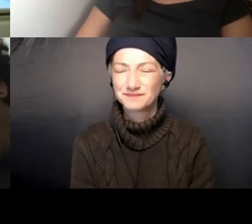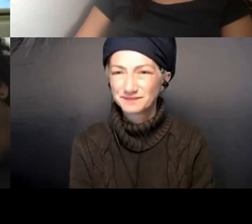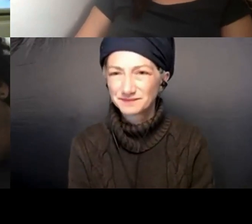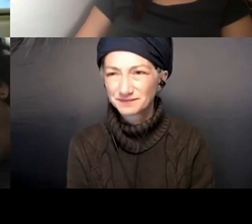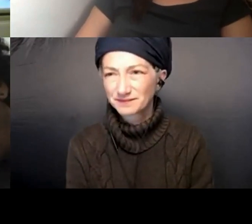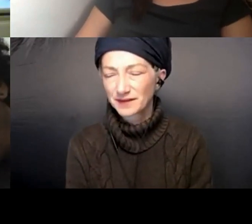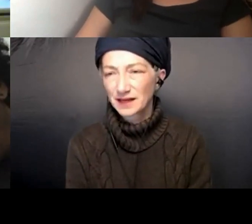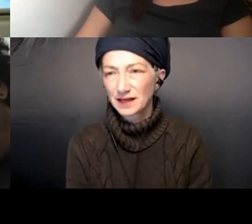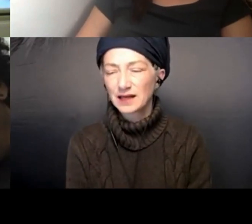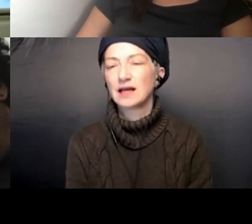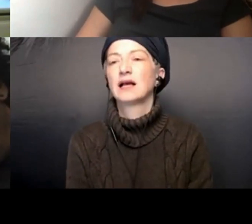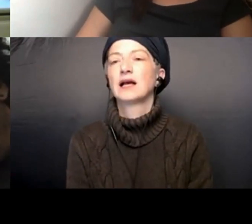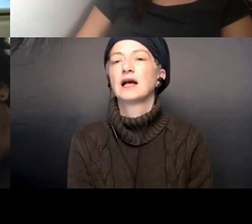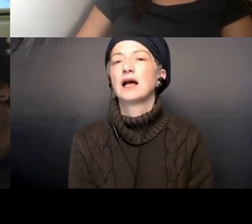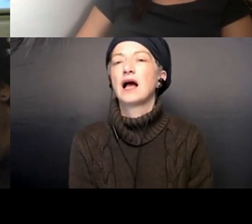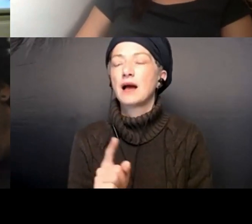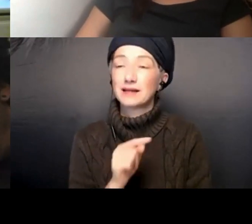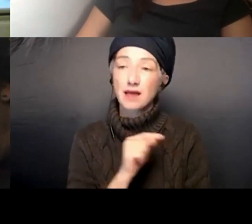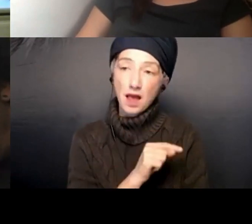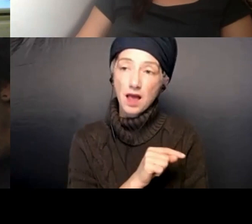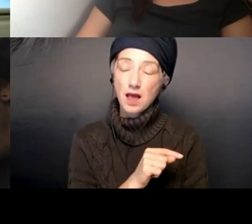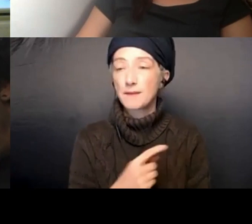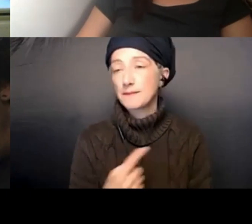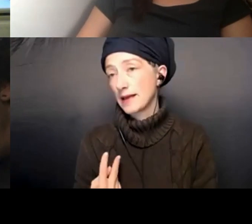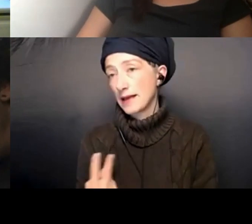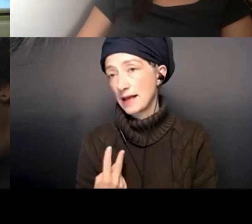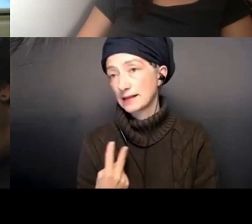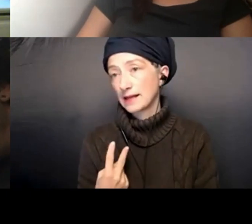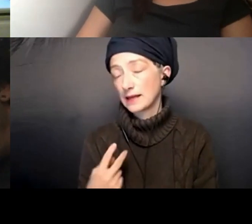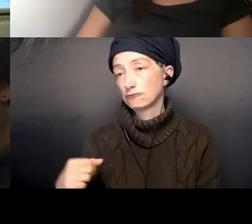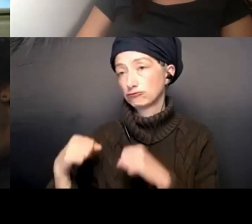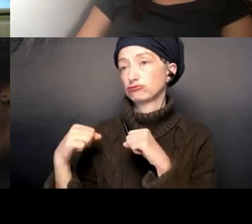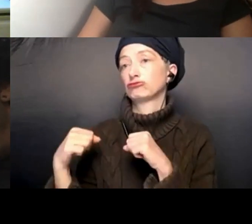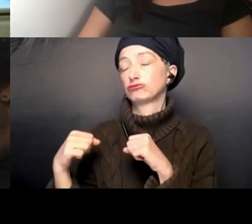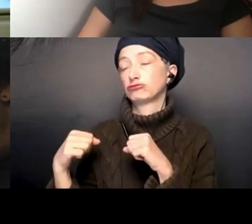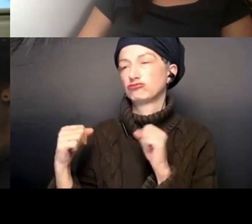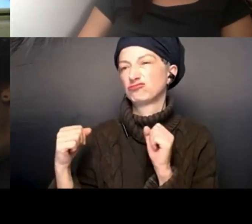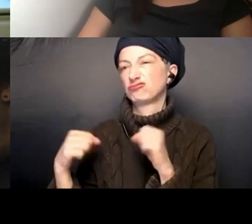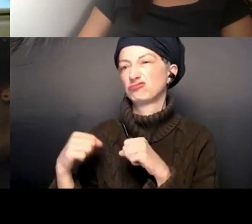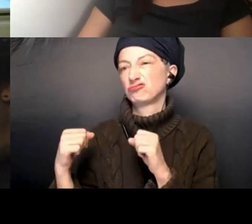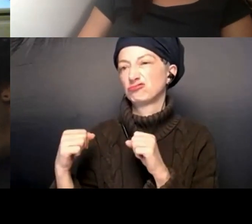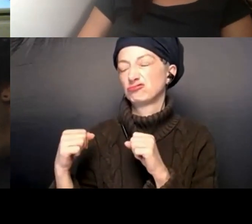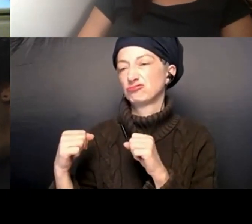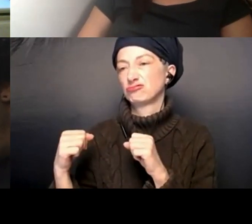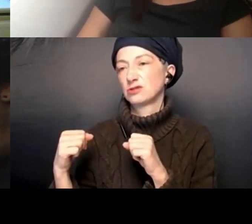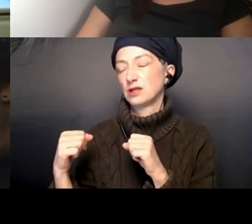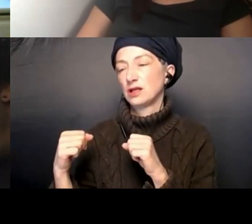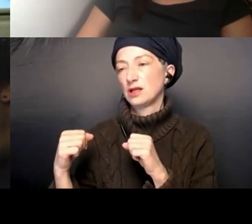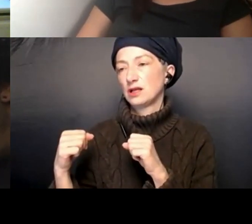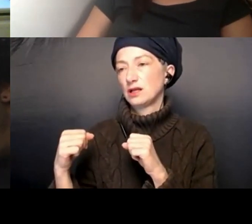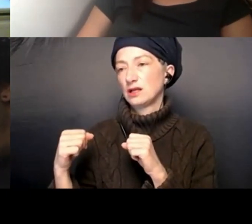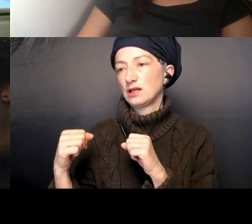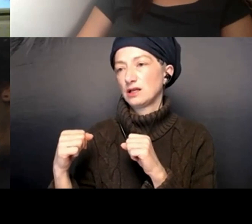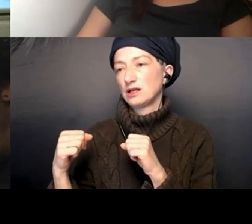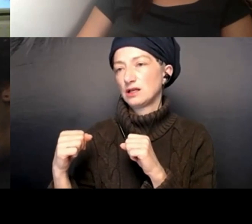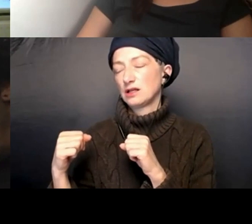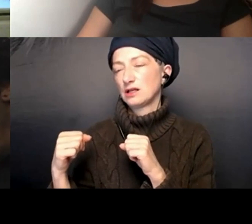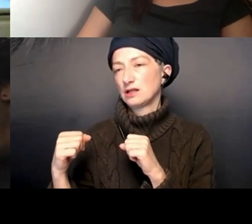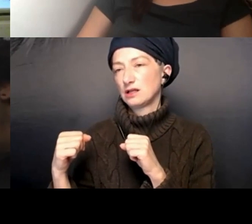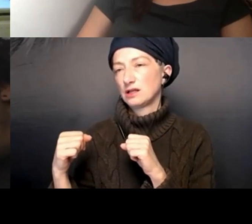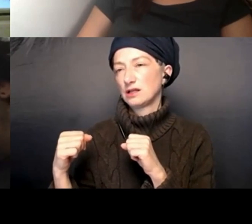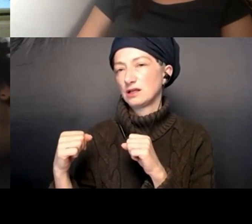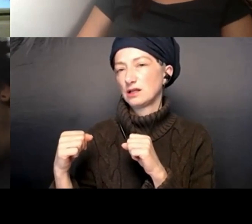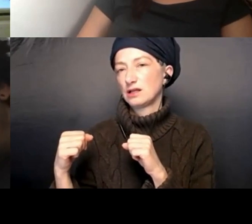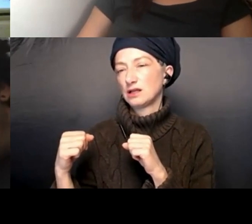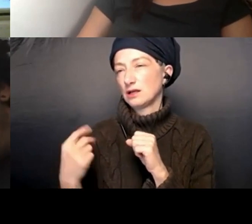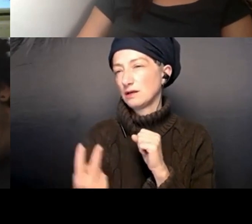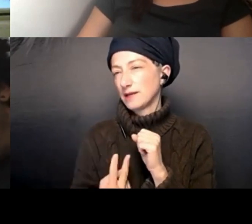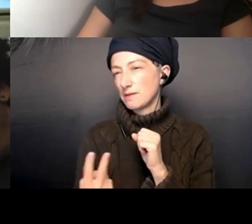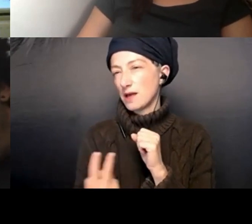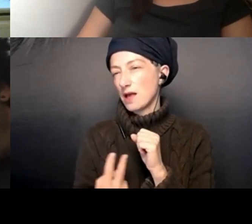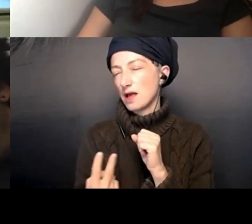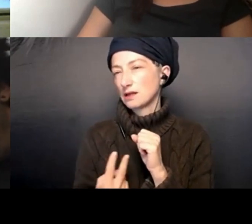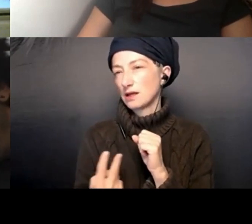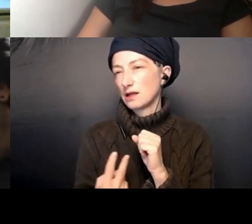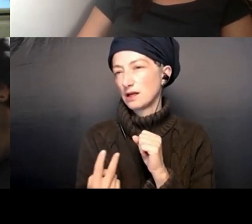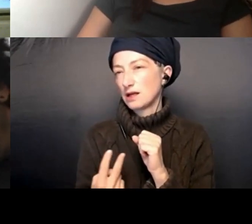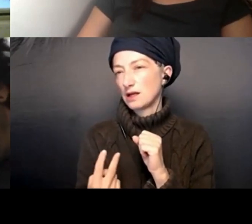But there Edwin and I kind of discovered that it's really fruitful or interesting for us to look at themes together